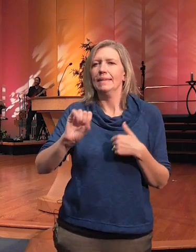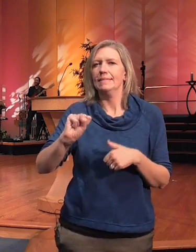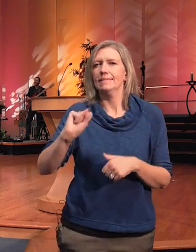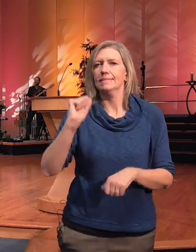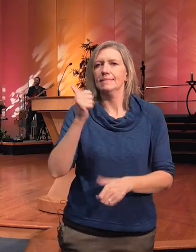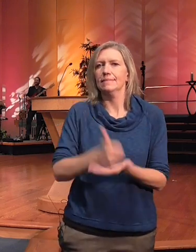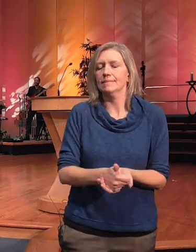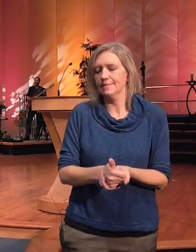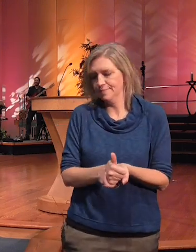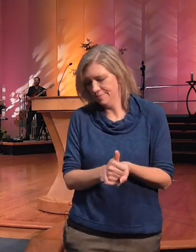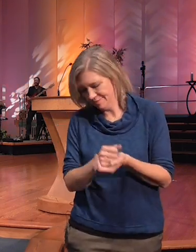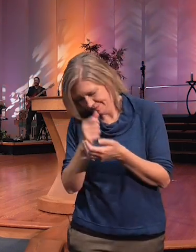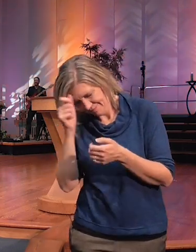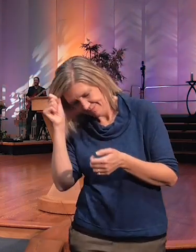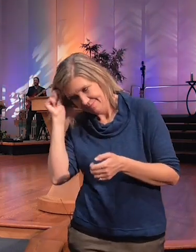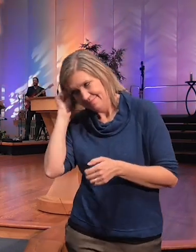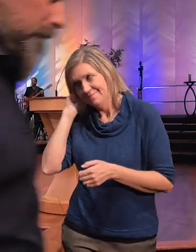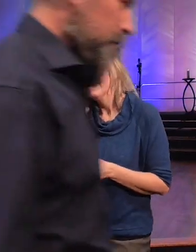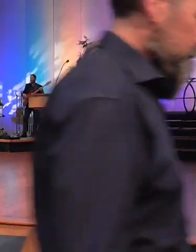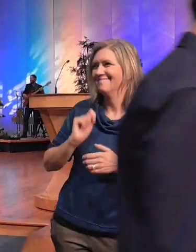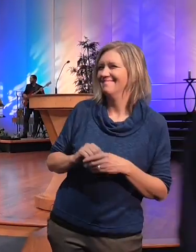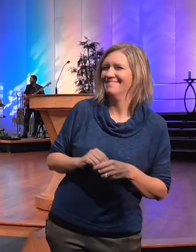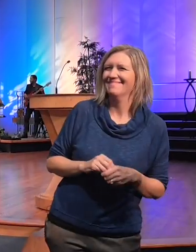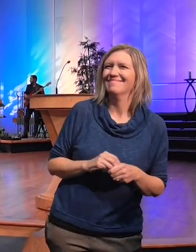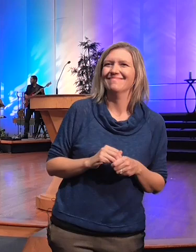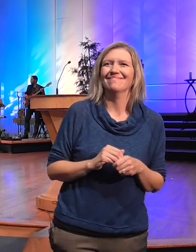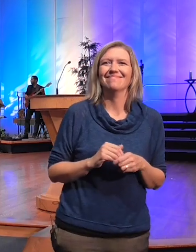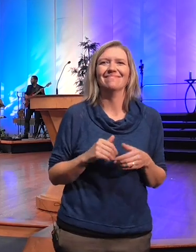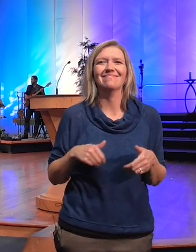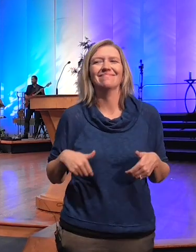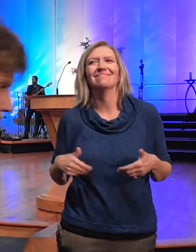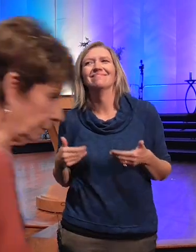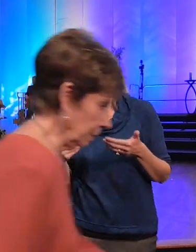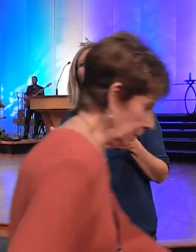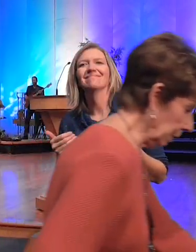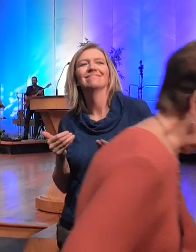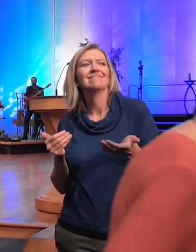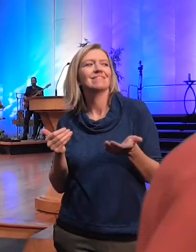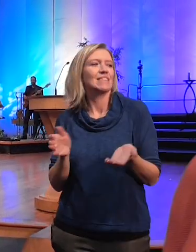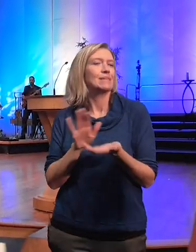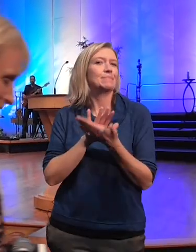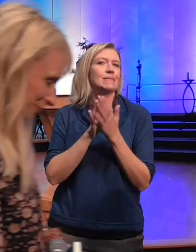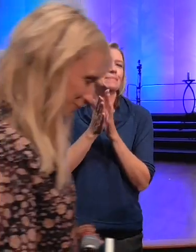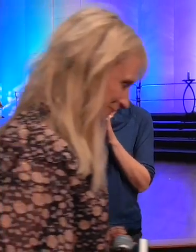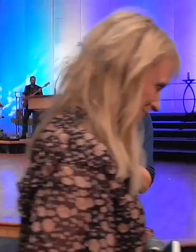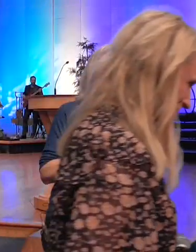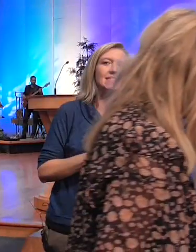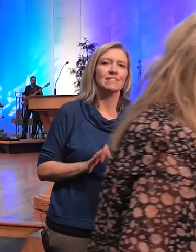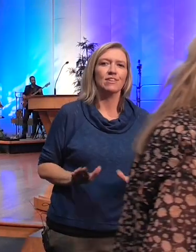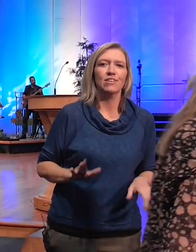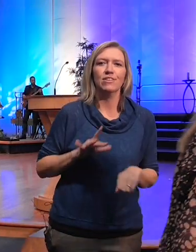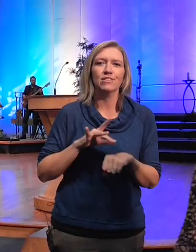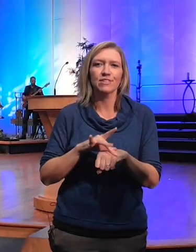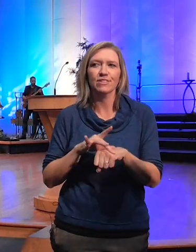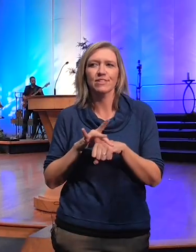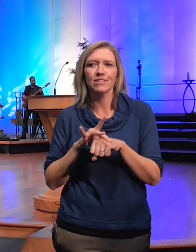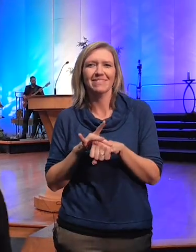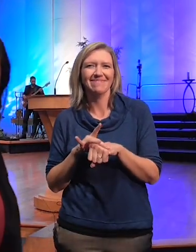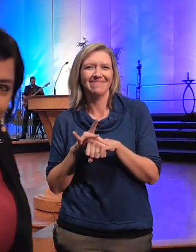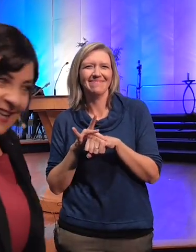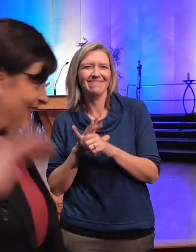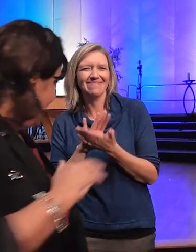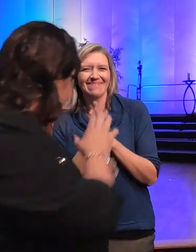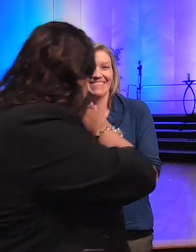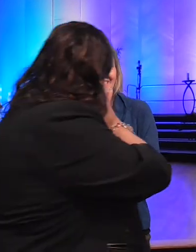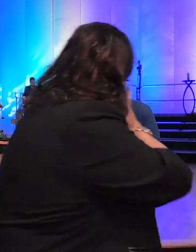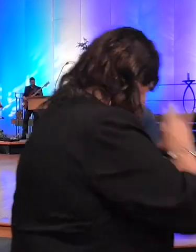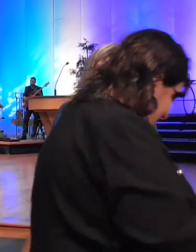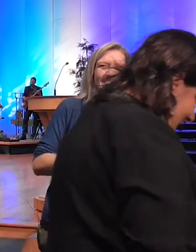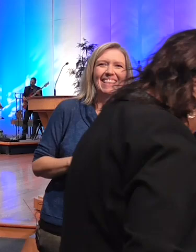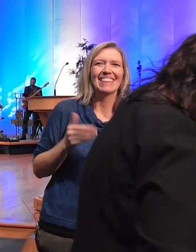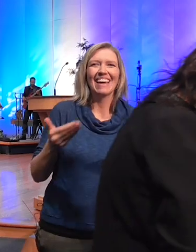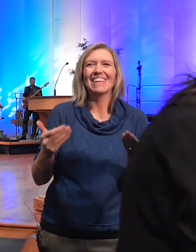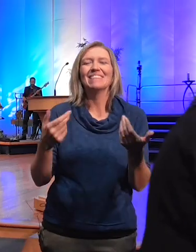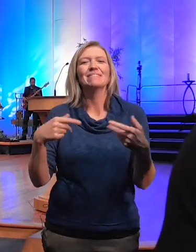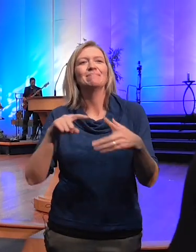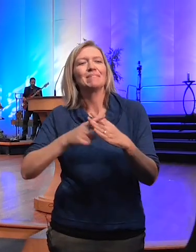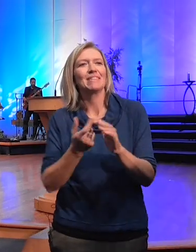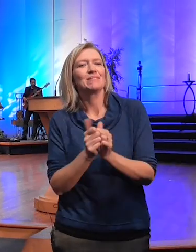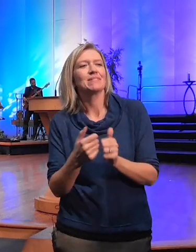is be peace on Earth and let it begin with me